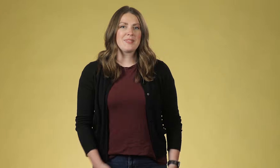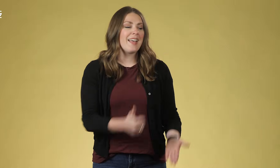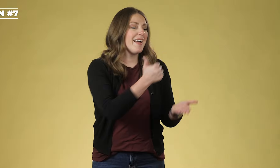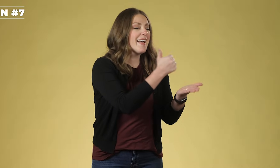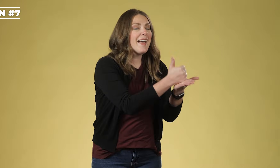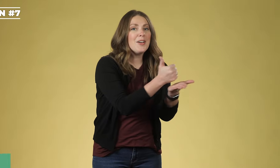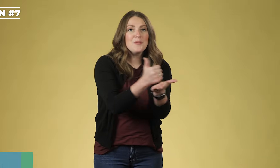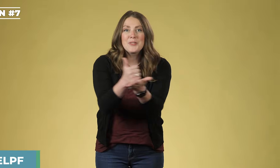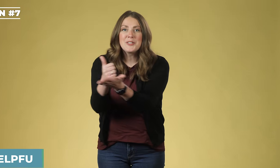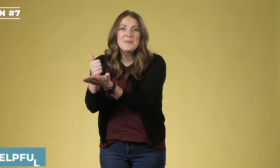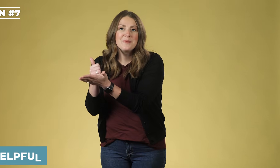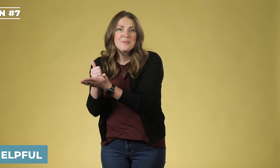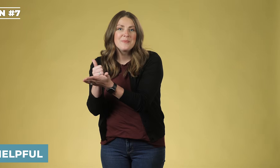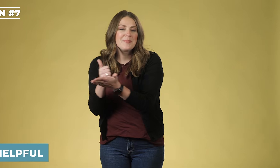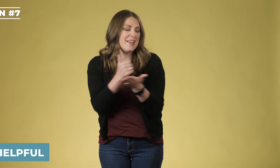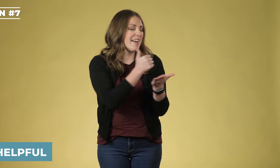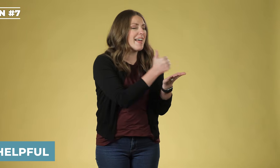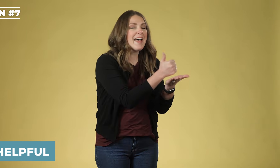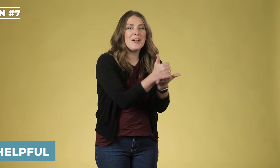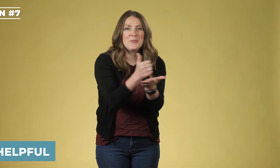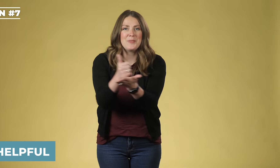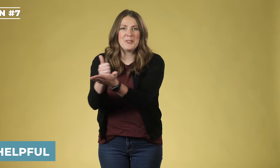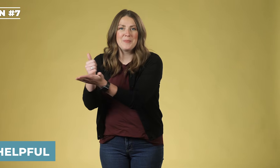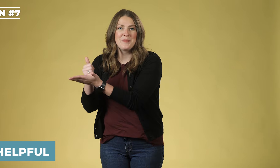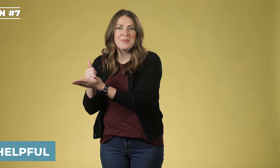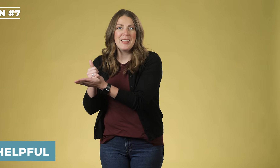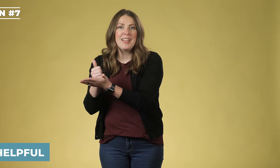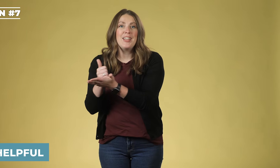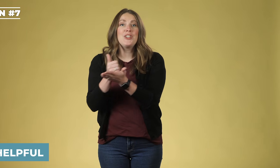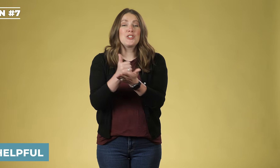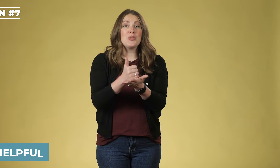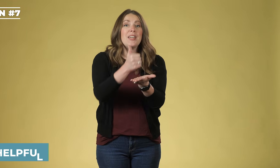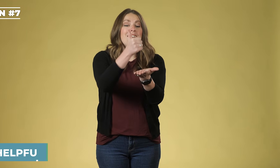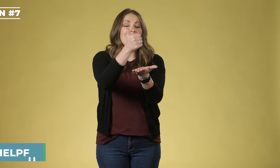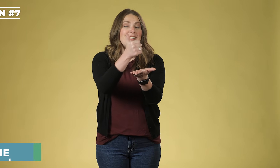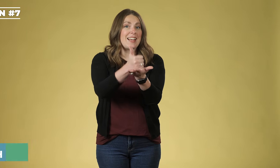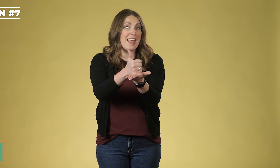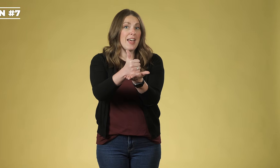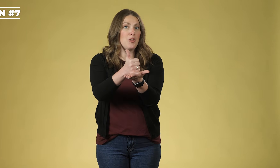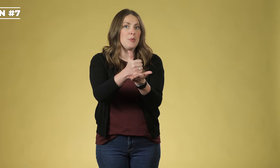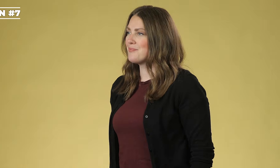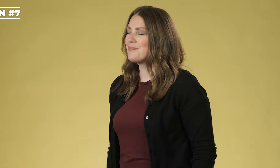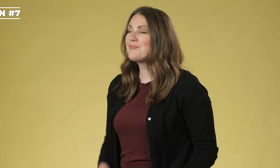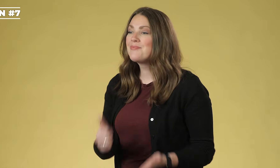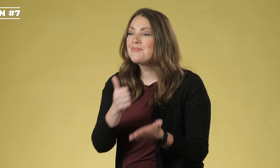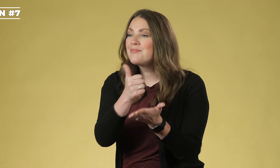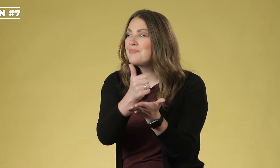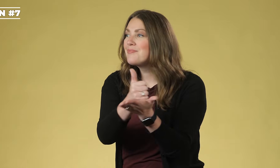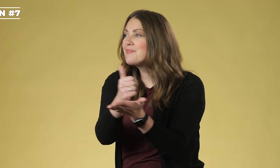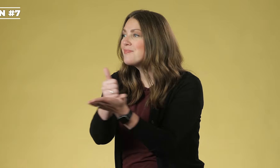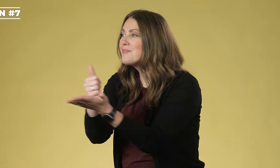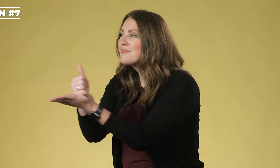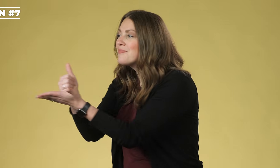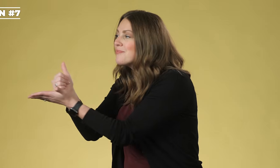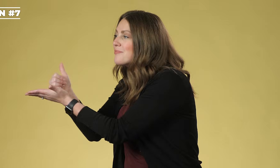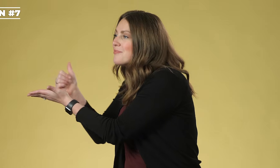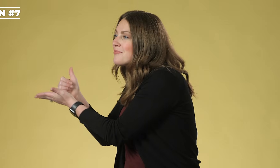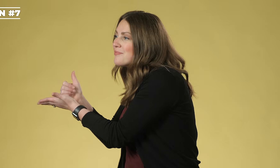Helpful, helpful. You're doing the sign help, but giving help to everybody.